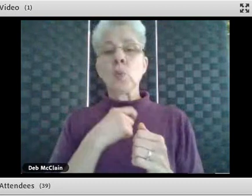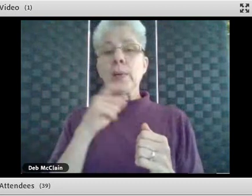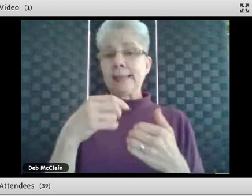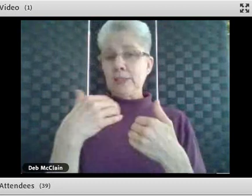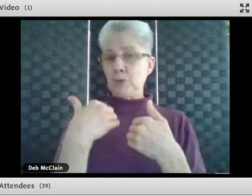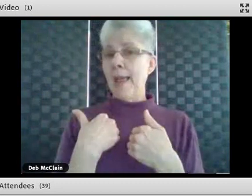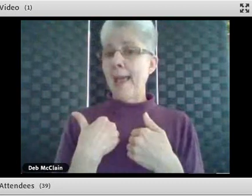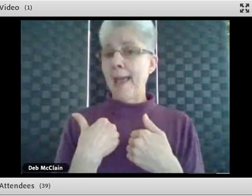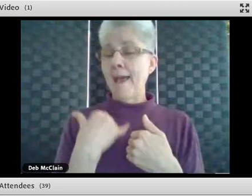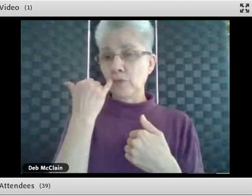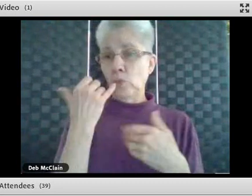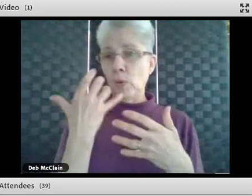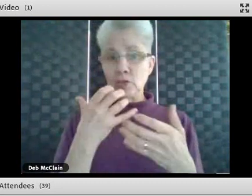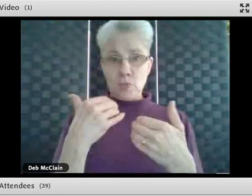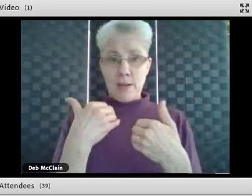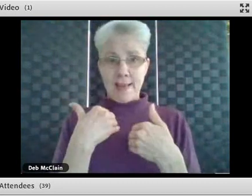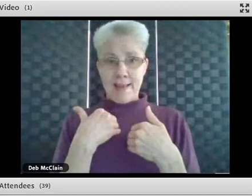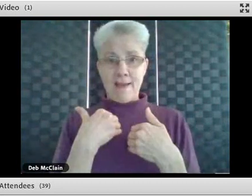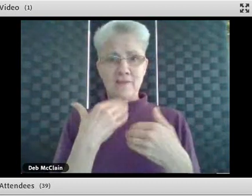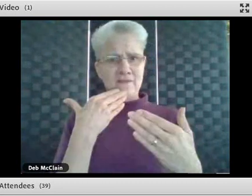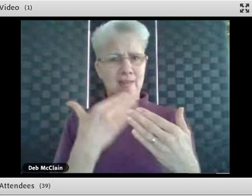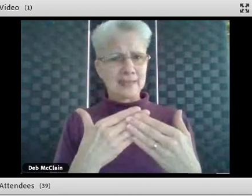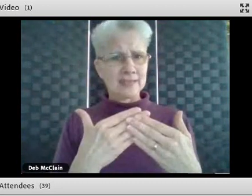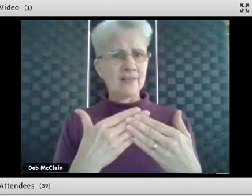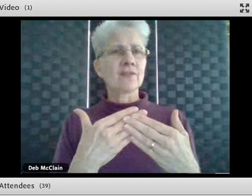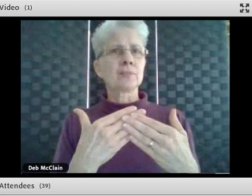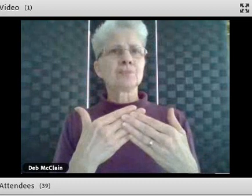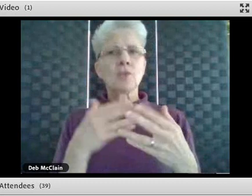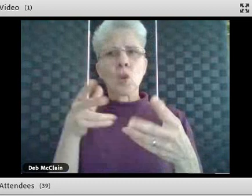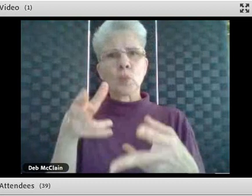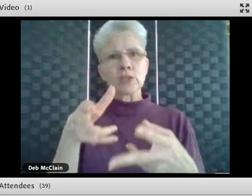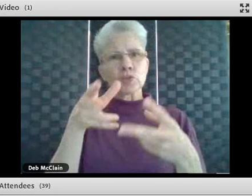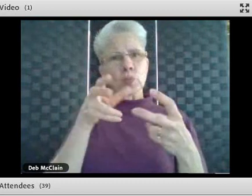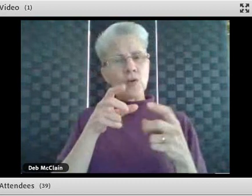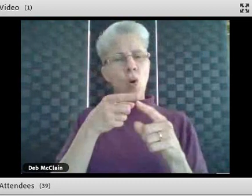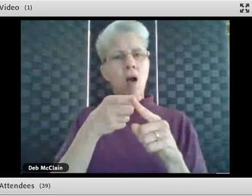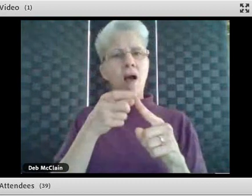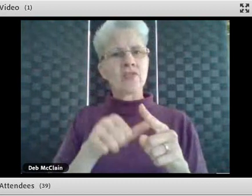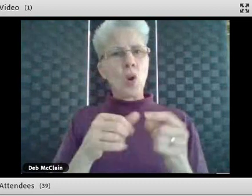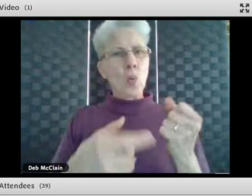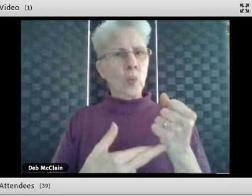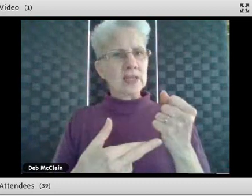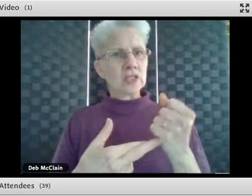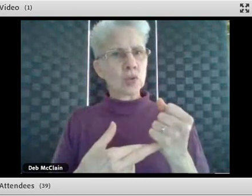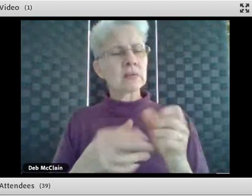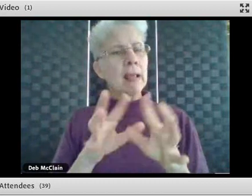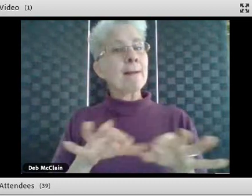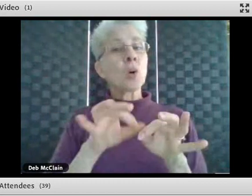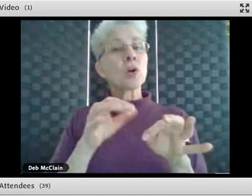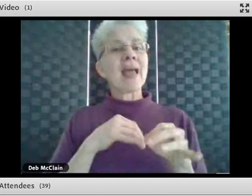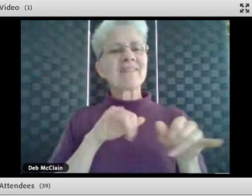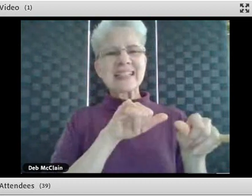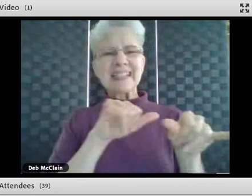If we do want to have effective retrieval of resources, it's important to have consistent terminology